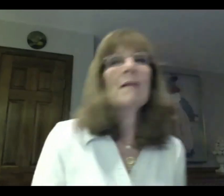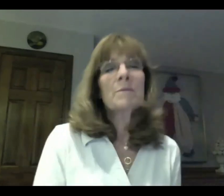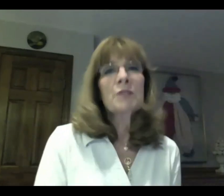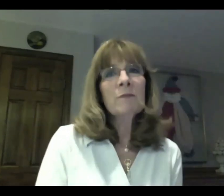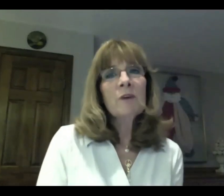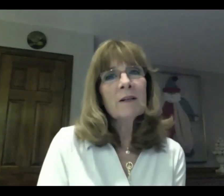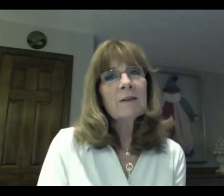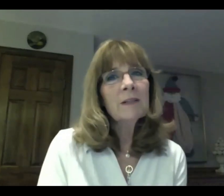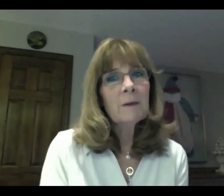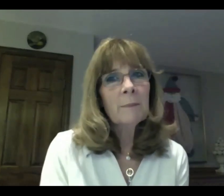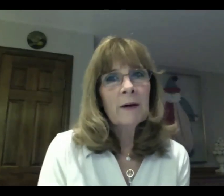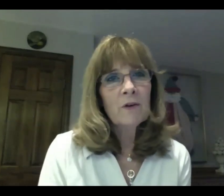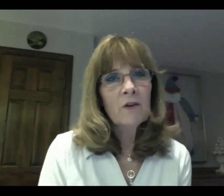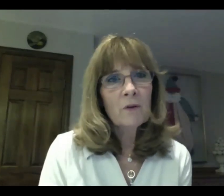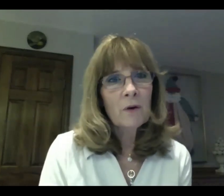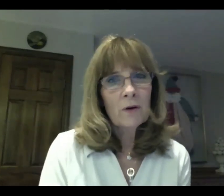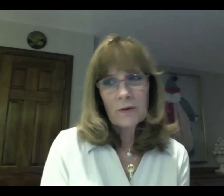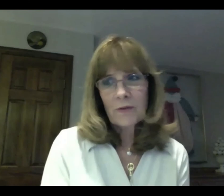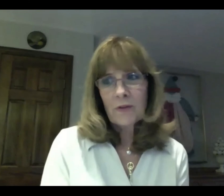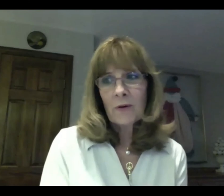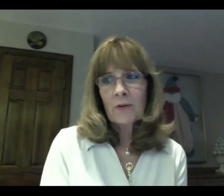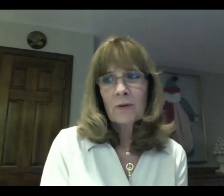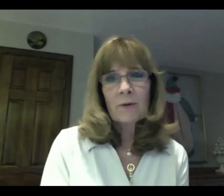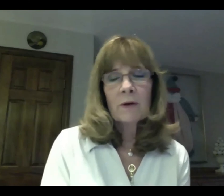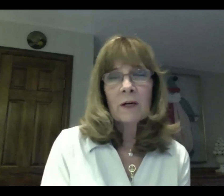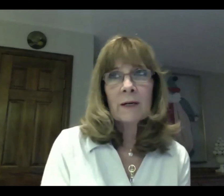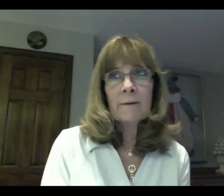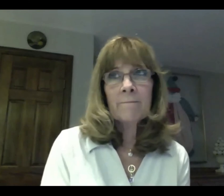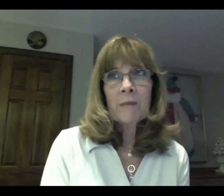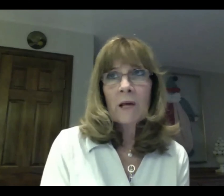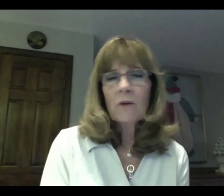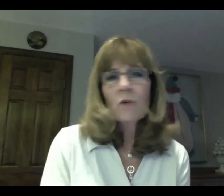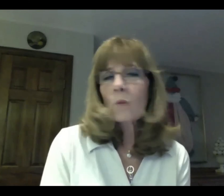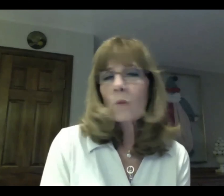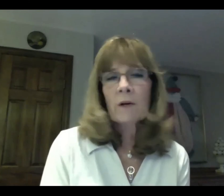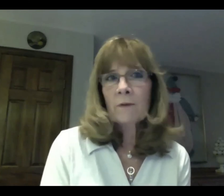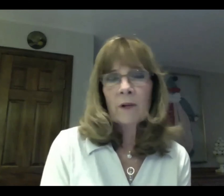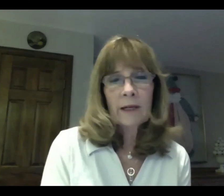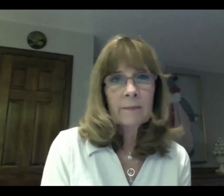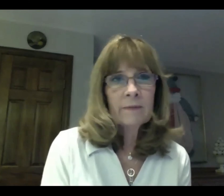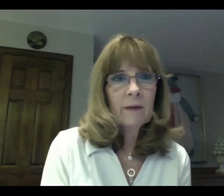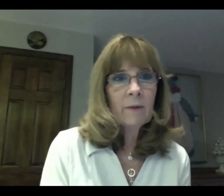Jeff talked earlier about our scrolls. Those are, those are wonderful items that we have.